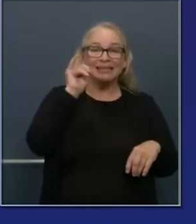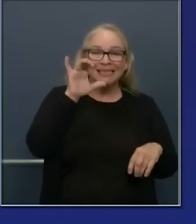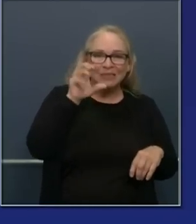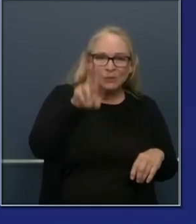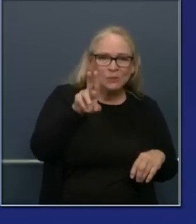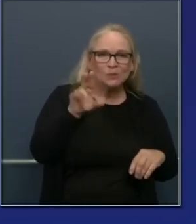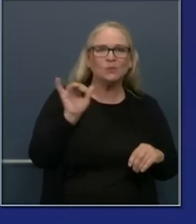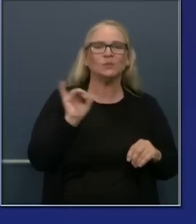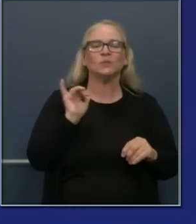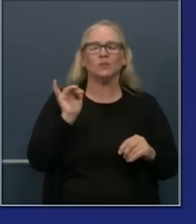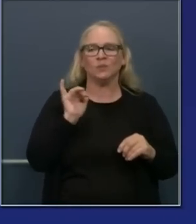DISTANCING.